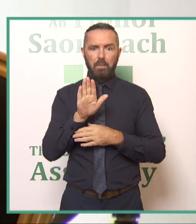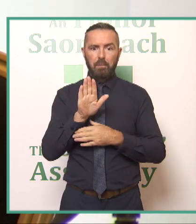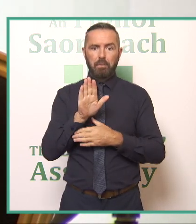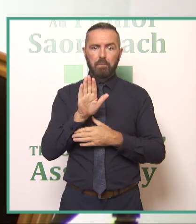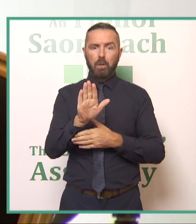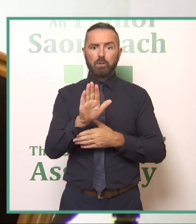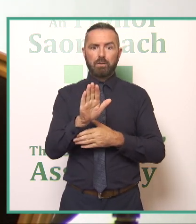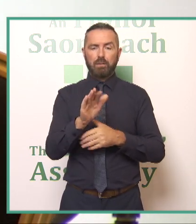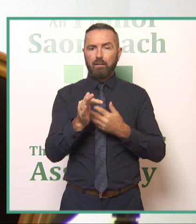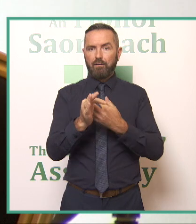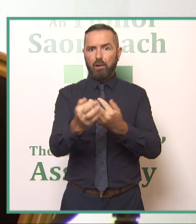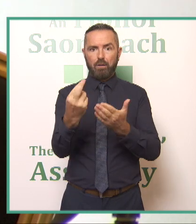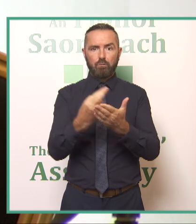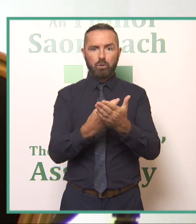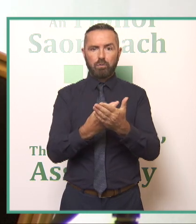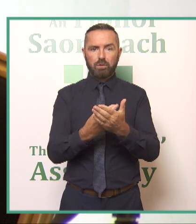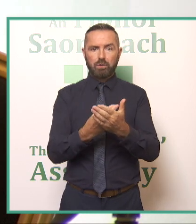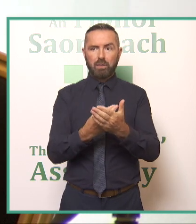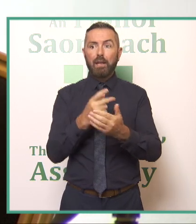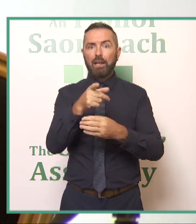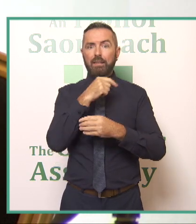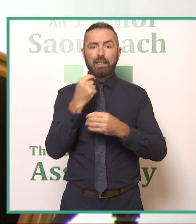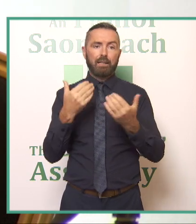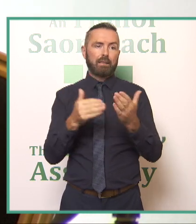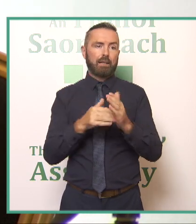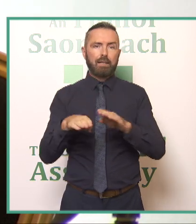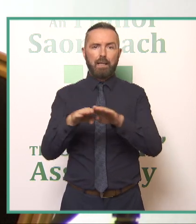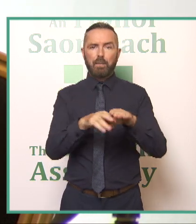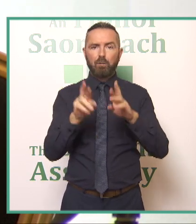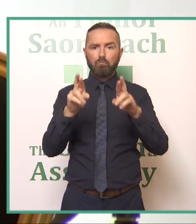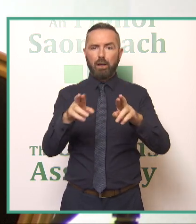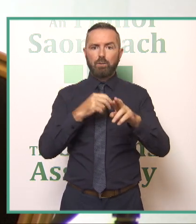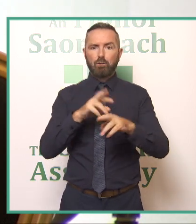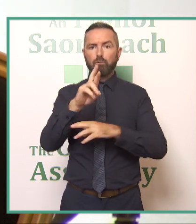it you know they say it's a democratic right to rezone land yes it is but if there is land that